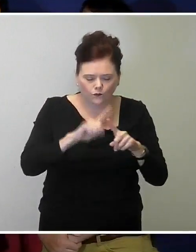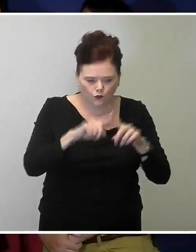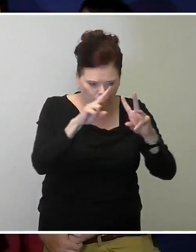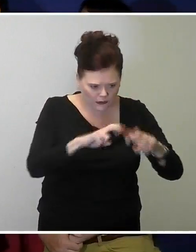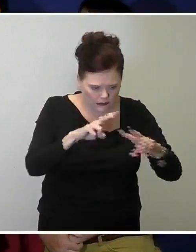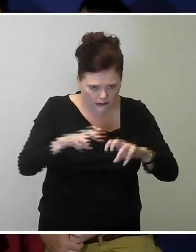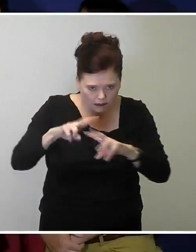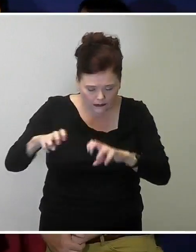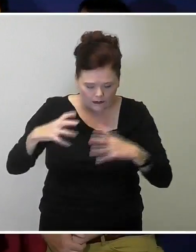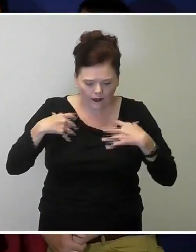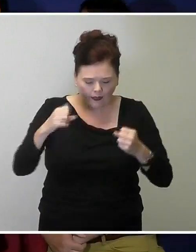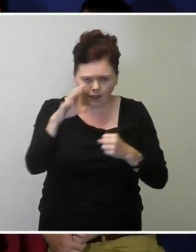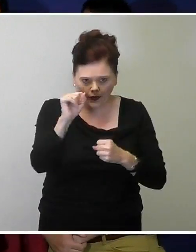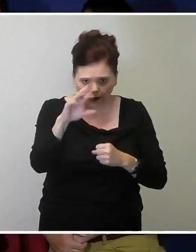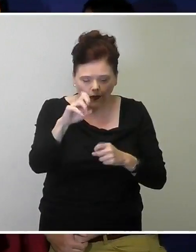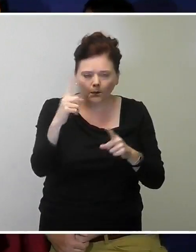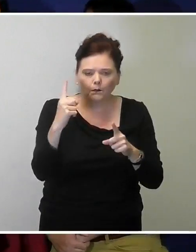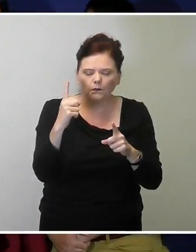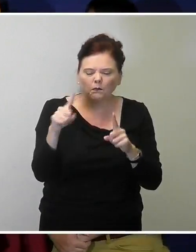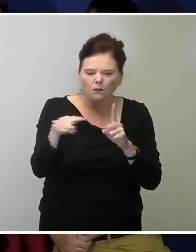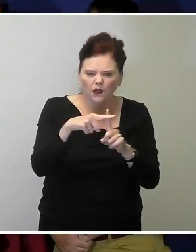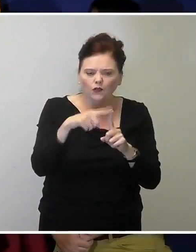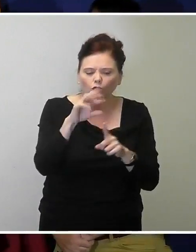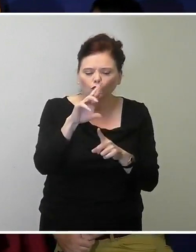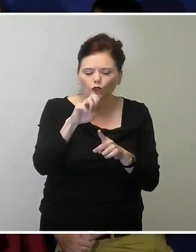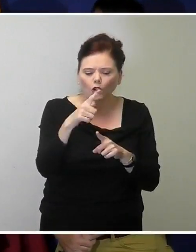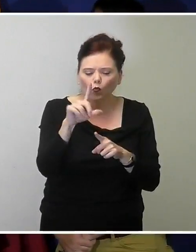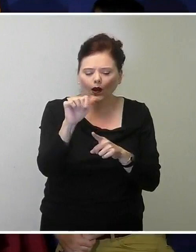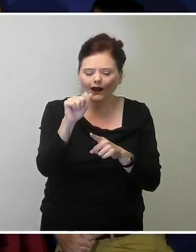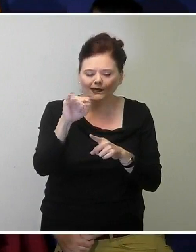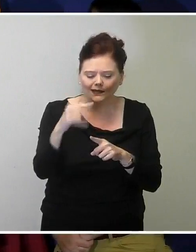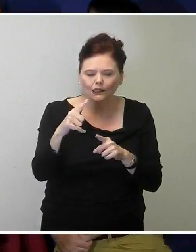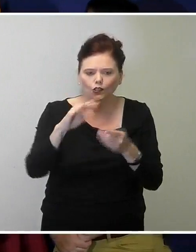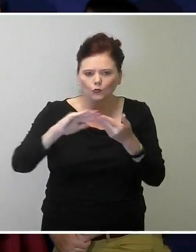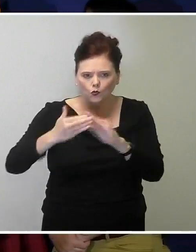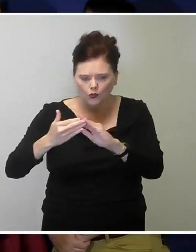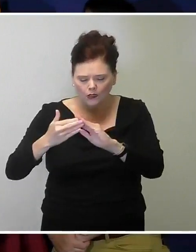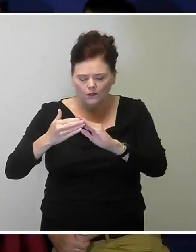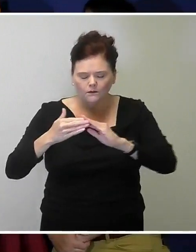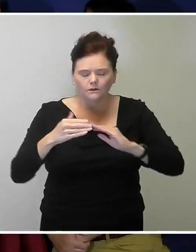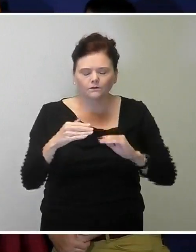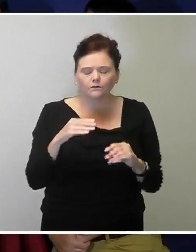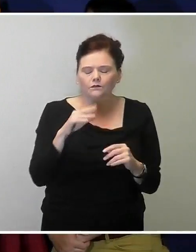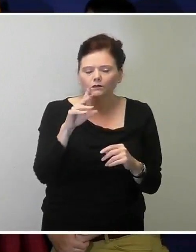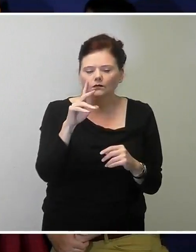AS WELL AS, MANY OTHERS. THE REGULATED COMMUNITY, AS WELL